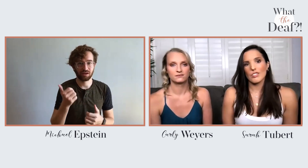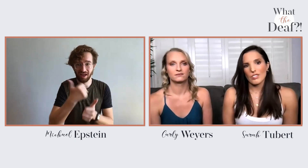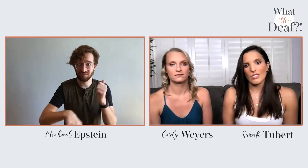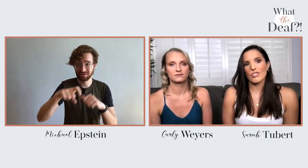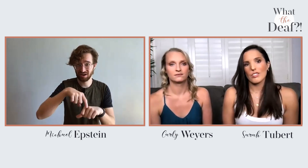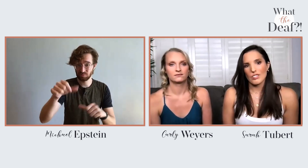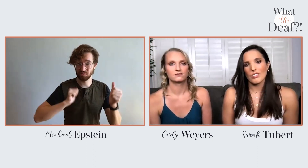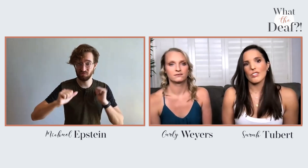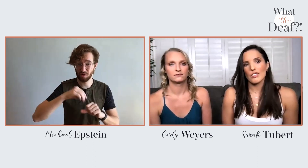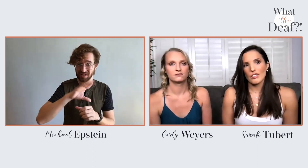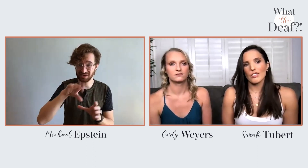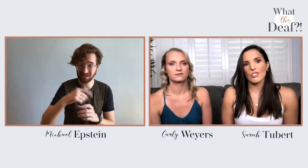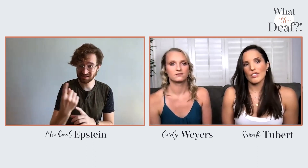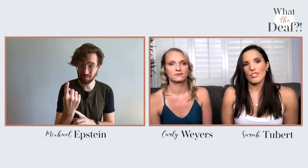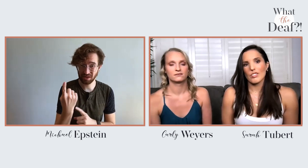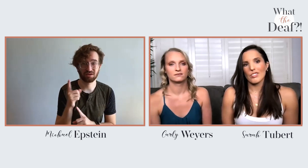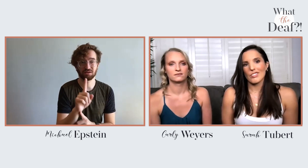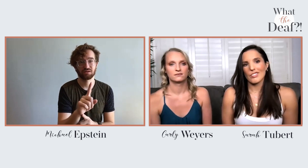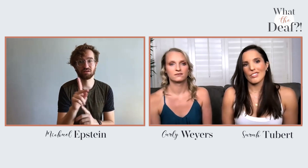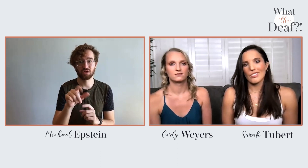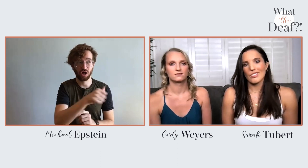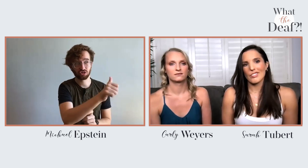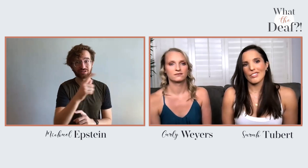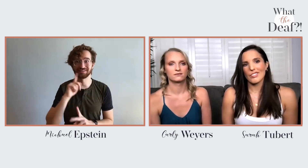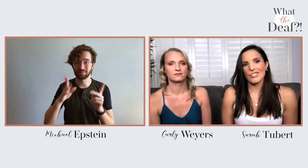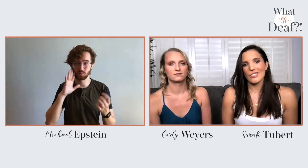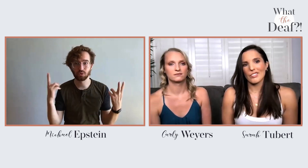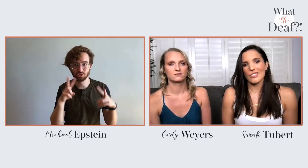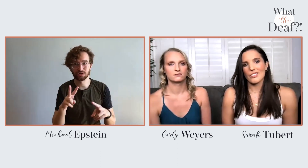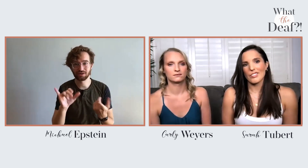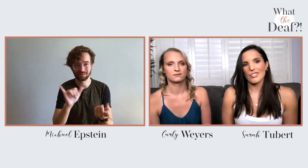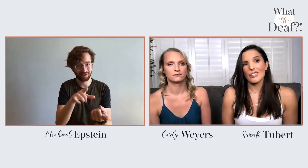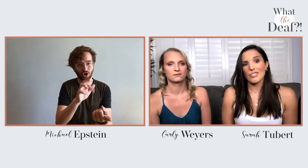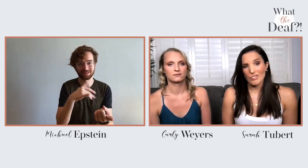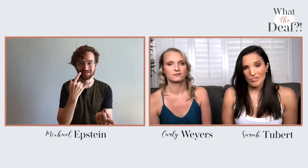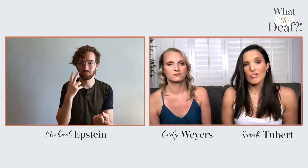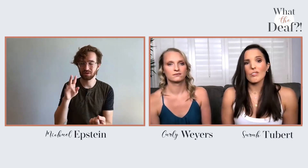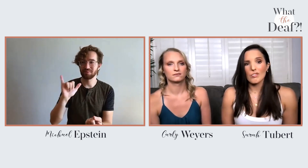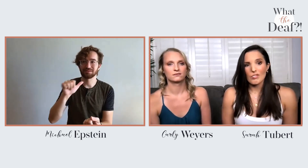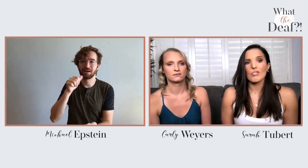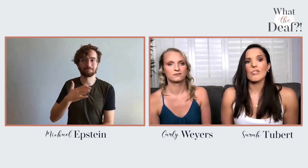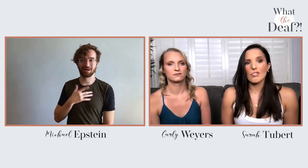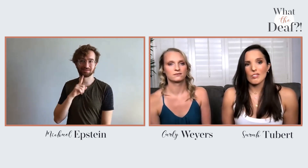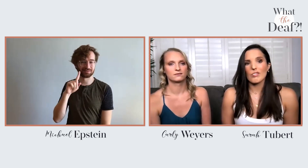Every time you perform in something, there are other deaf people looking to you. And like Carly said, "Well, that's not my deaf experience.